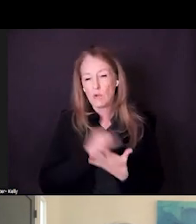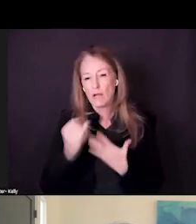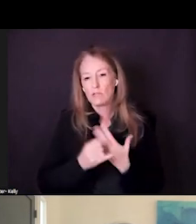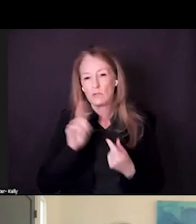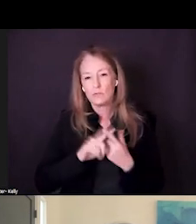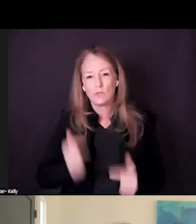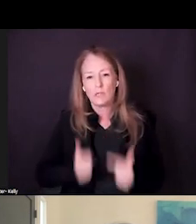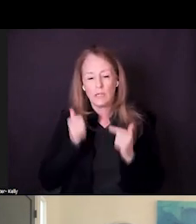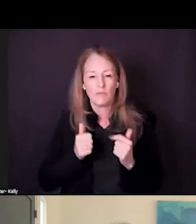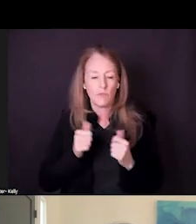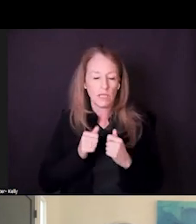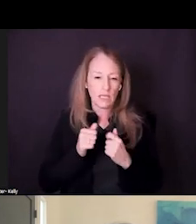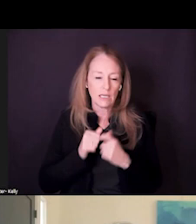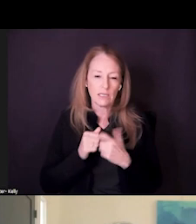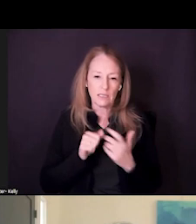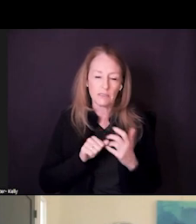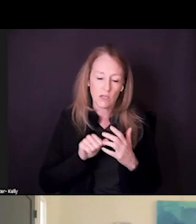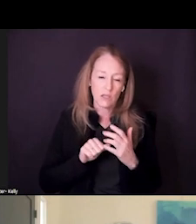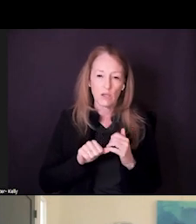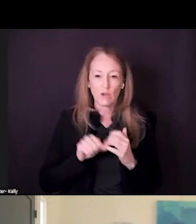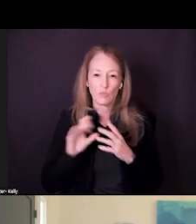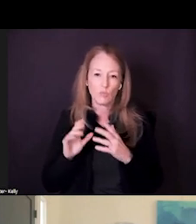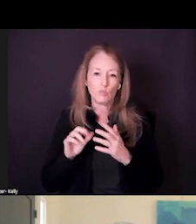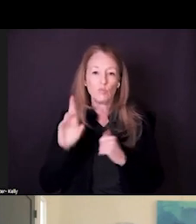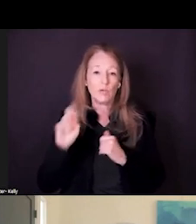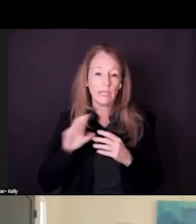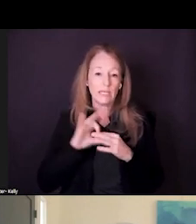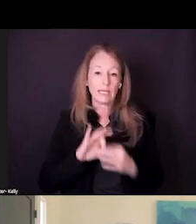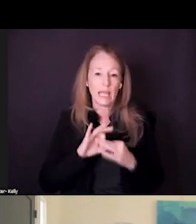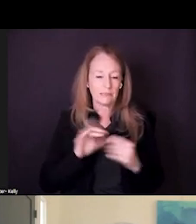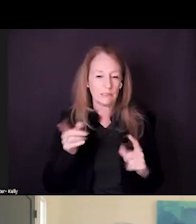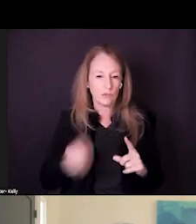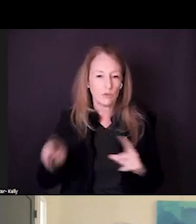HOLDING ON TO THOSE THAT LOVE YOU AND THE FRIENDSHIPS THAT YOU